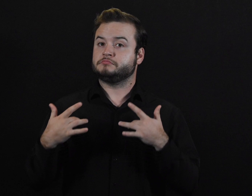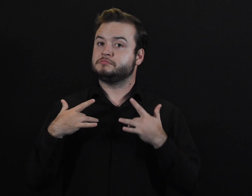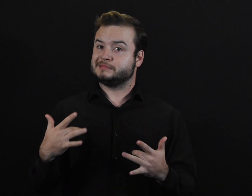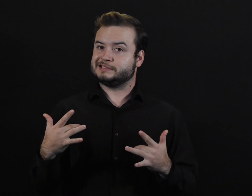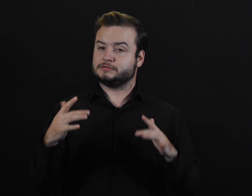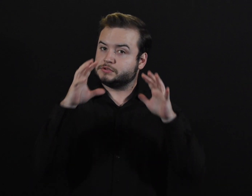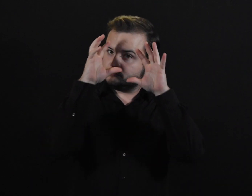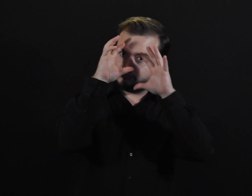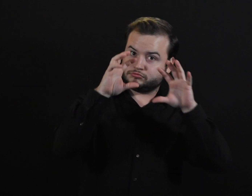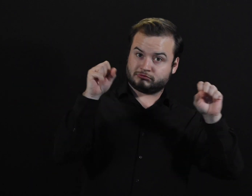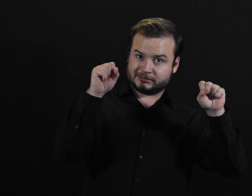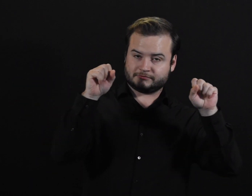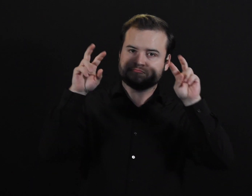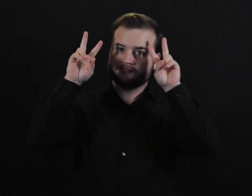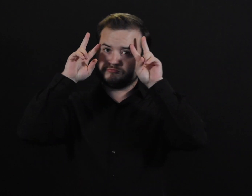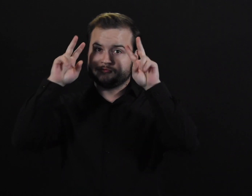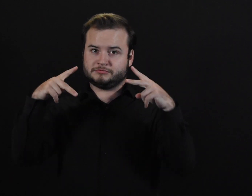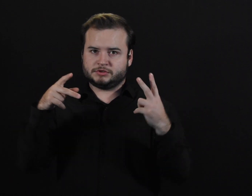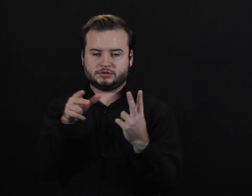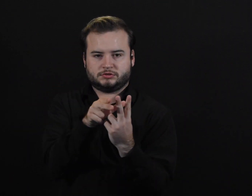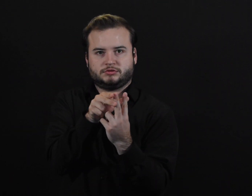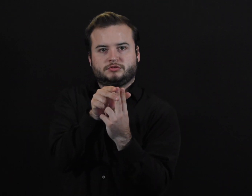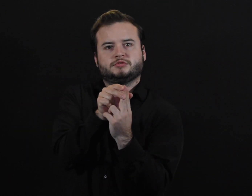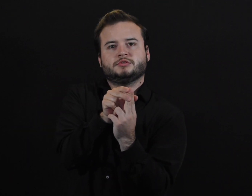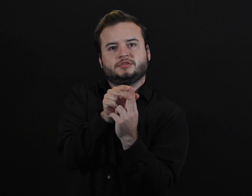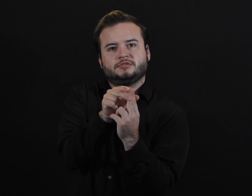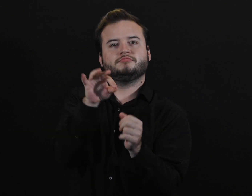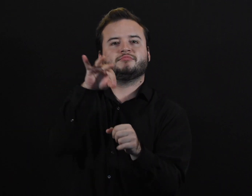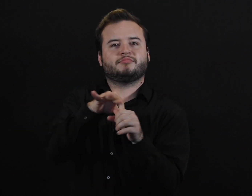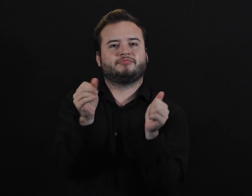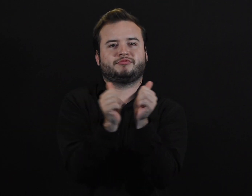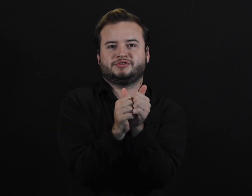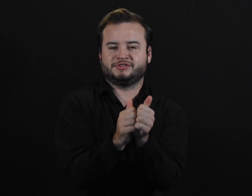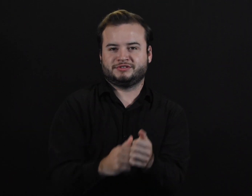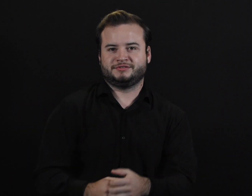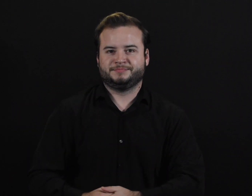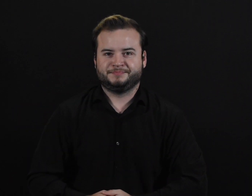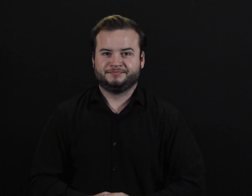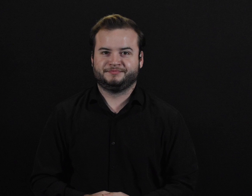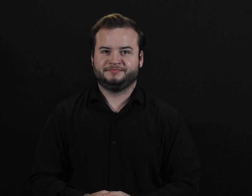The President and Vice President are elected together.